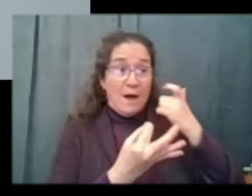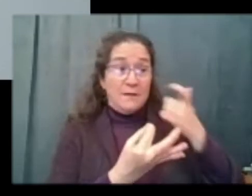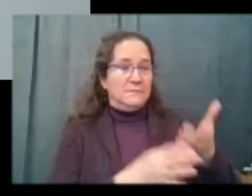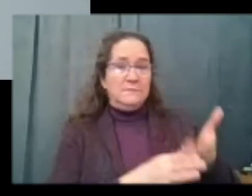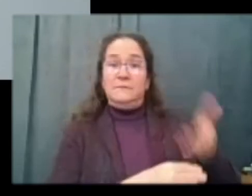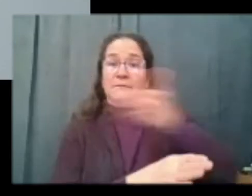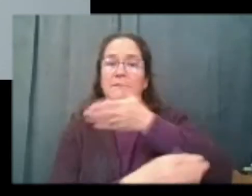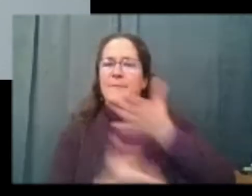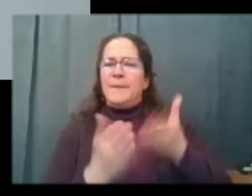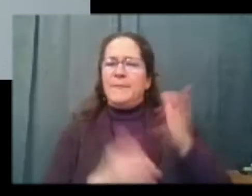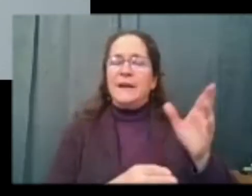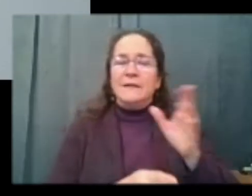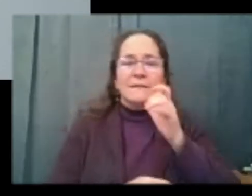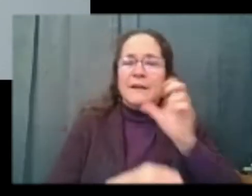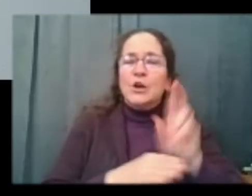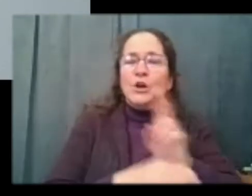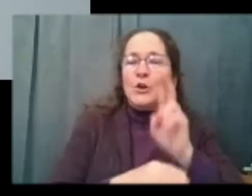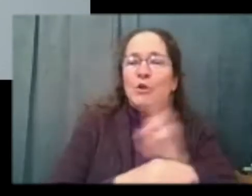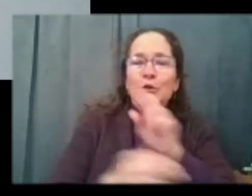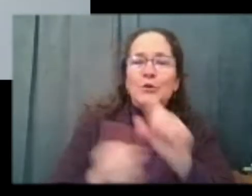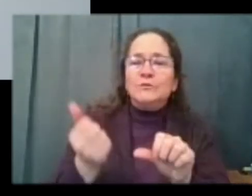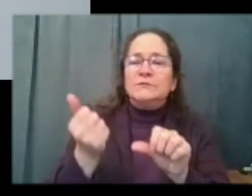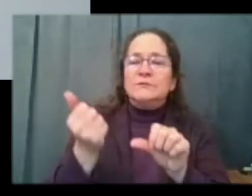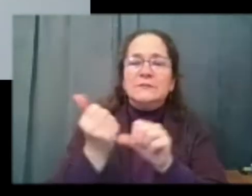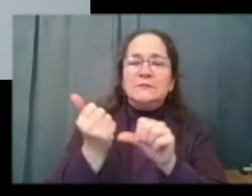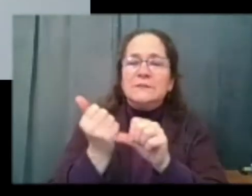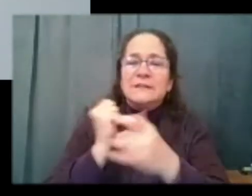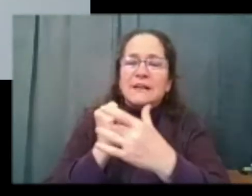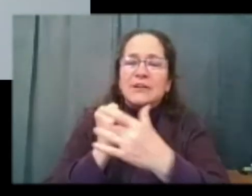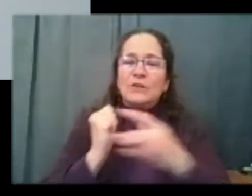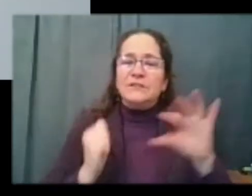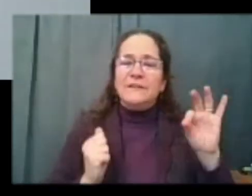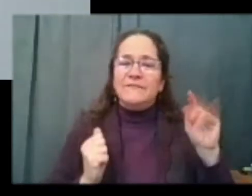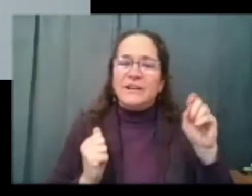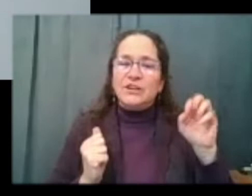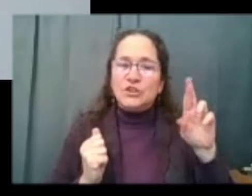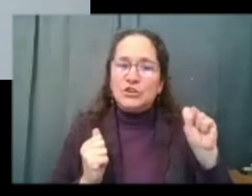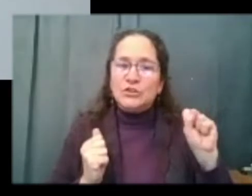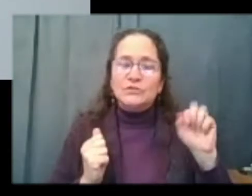or programs or assistive technology in the home, such as a school microphone.